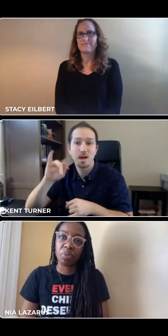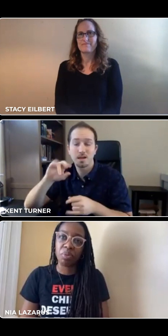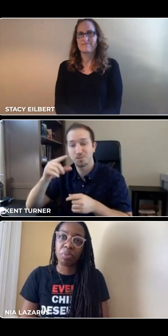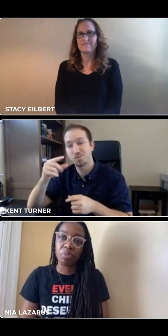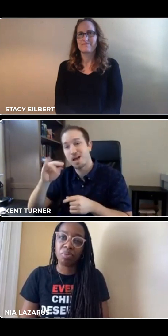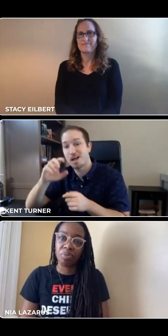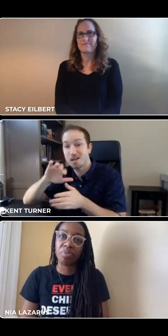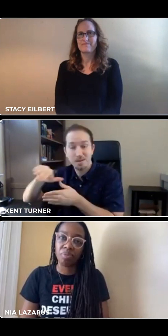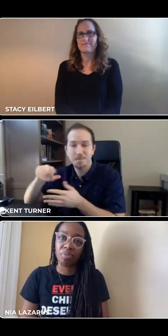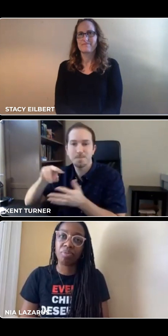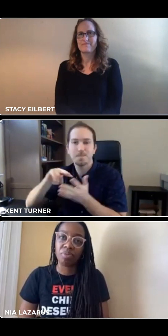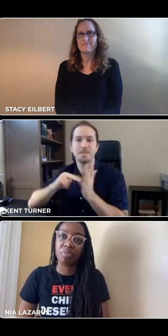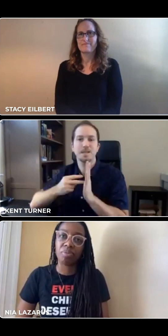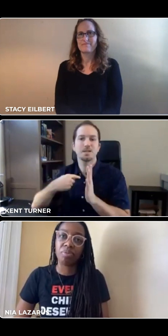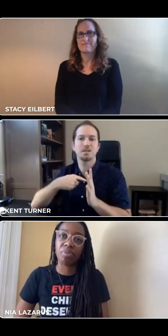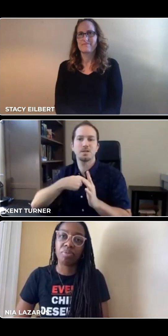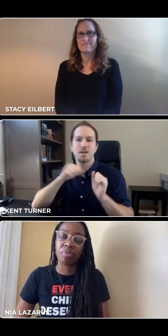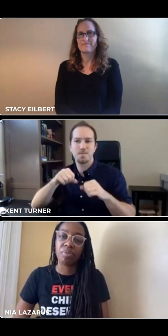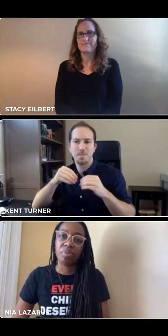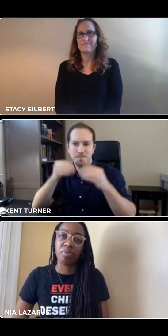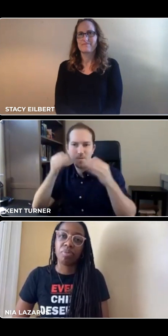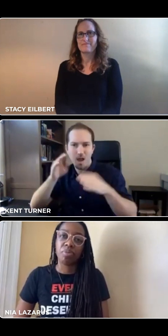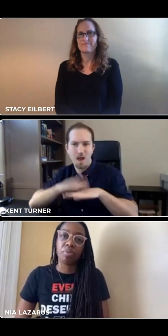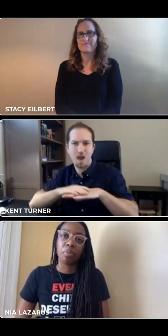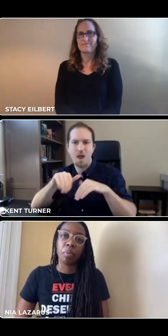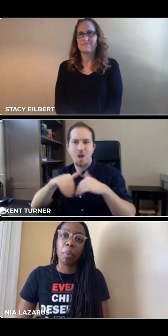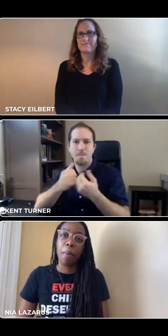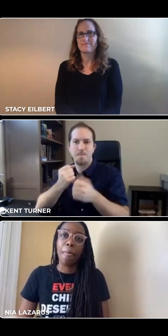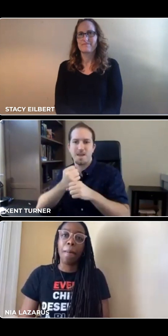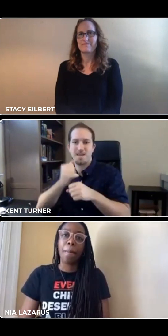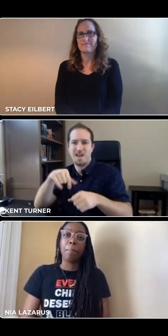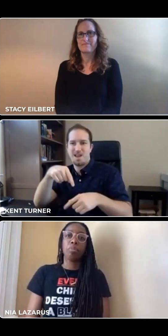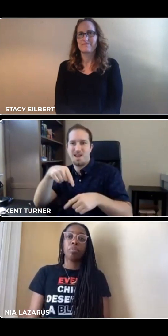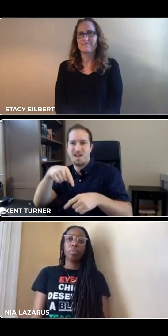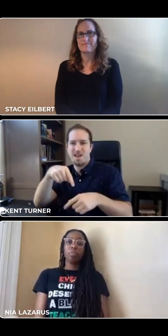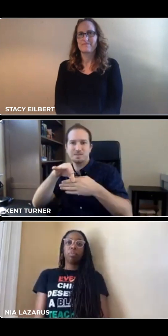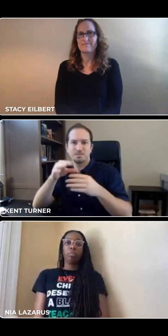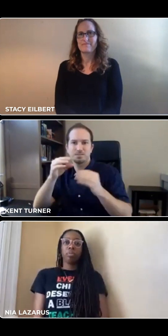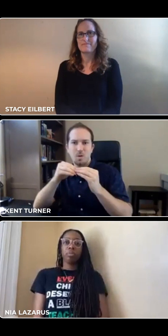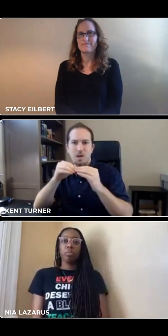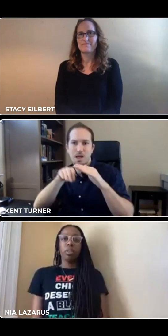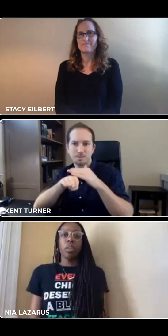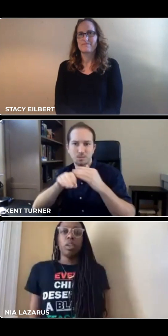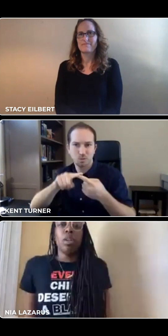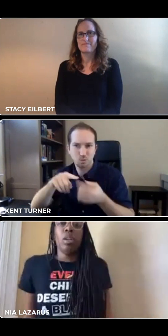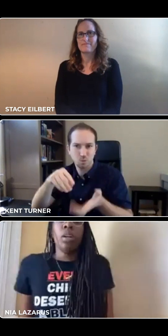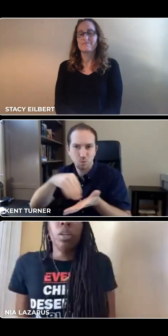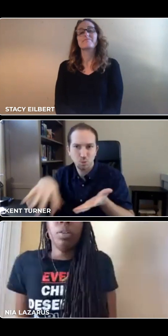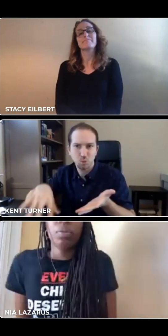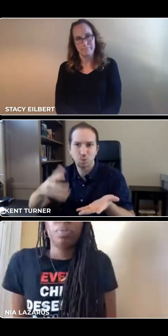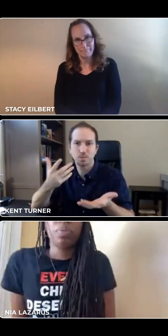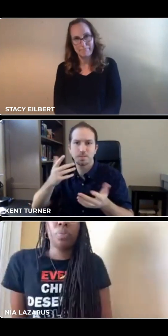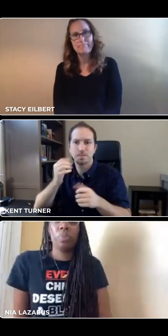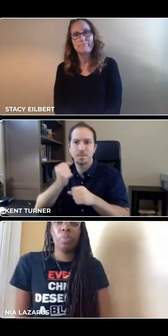So, right, not thinking about grades, if we just focus on how to make the content accessible